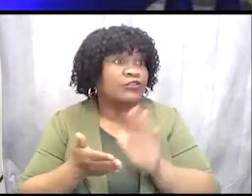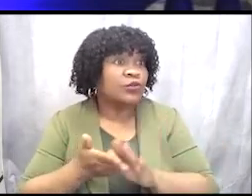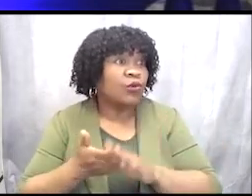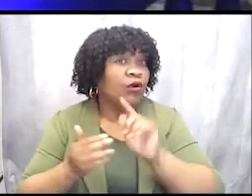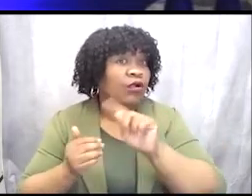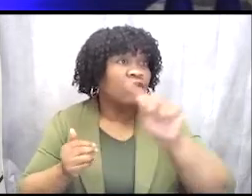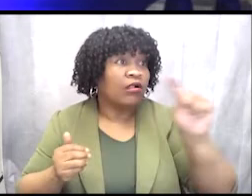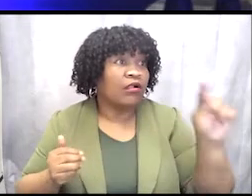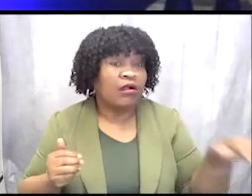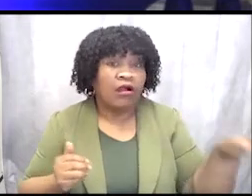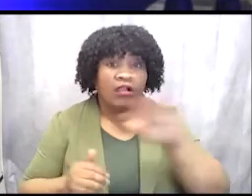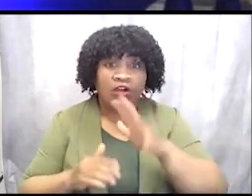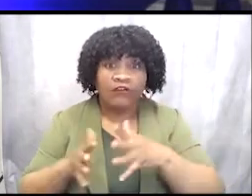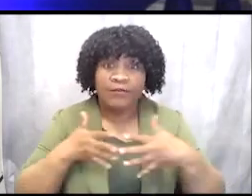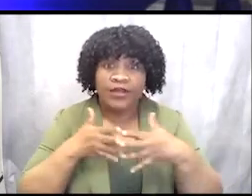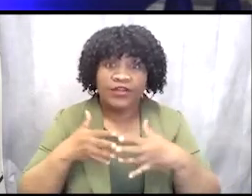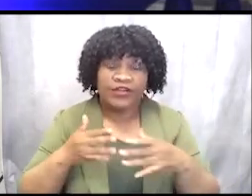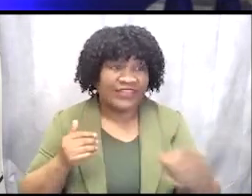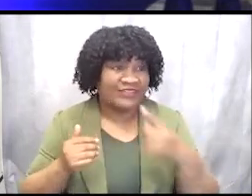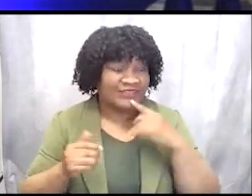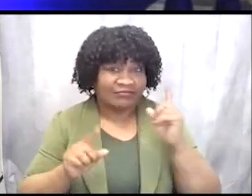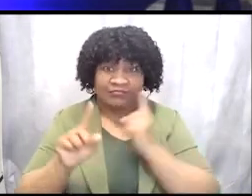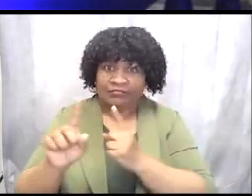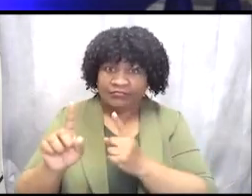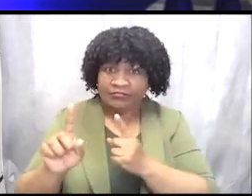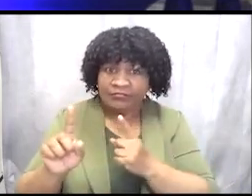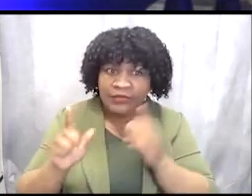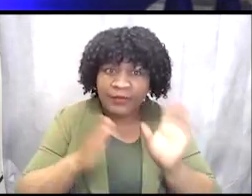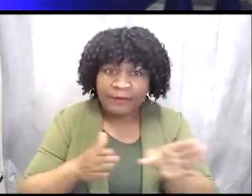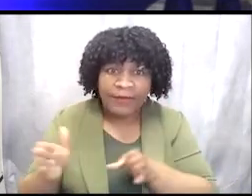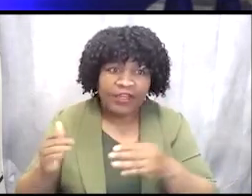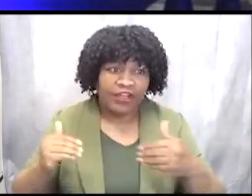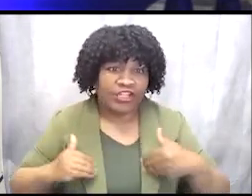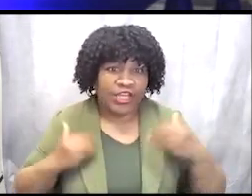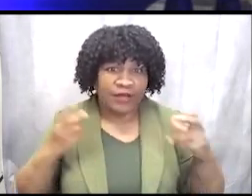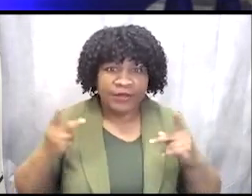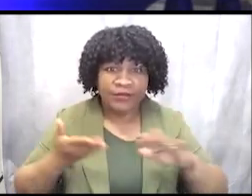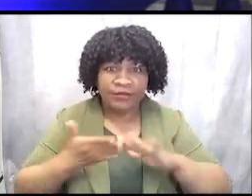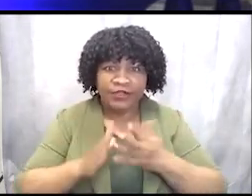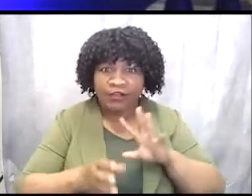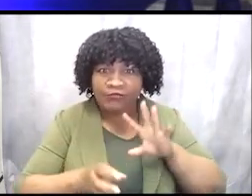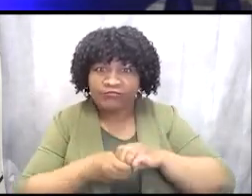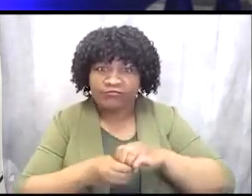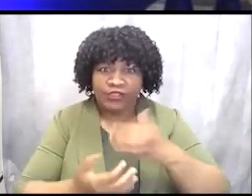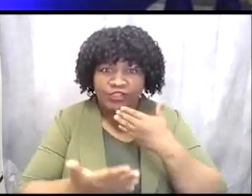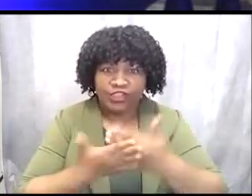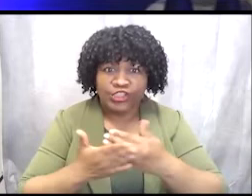that they see as their mission, preparing young people to be engaged citizens.